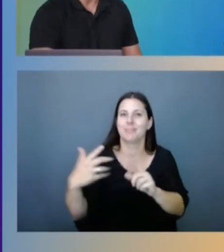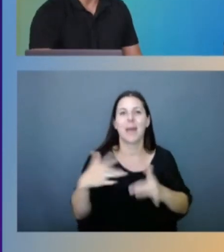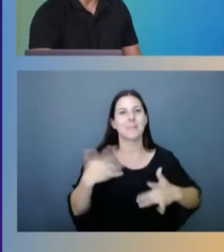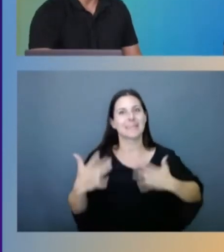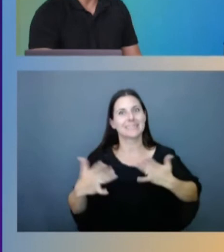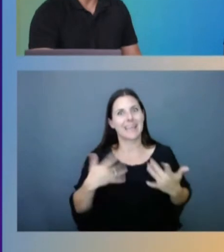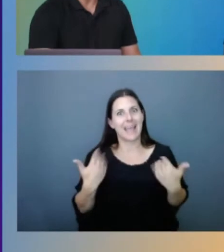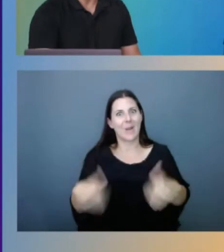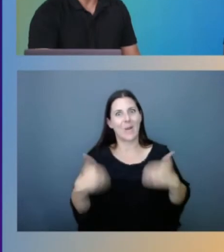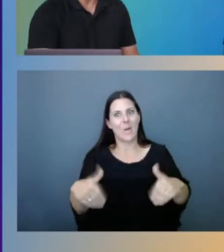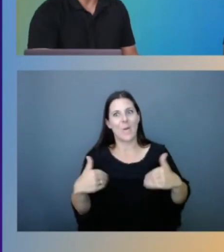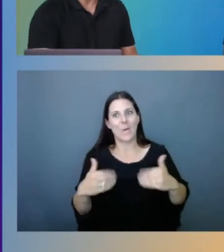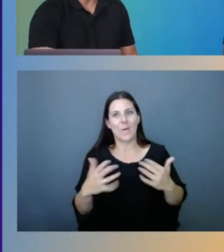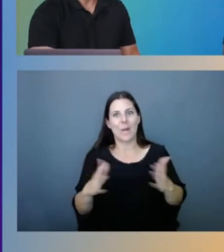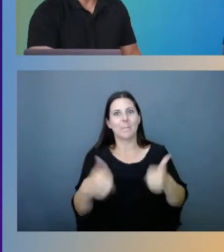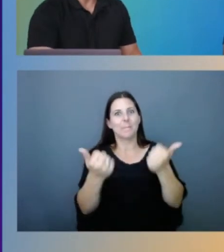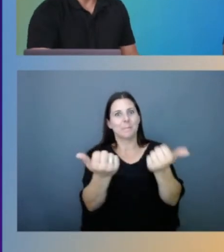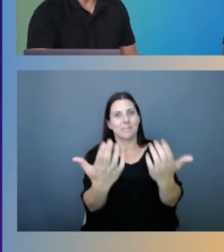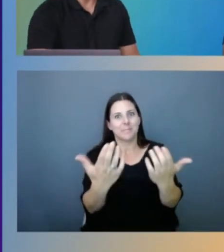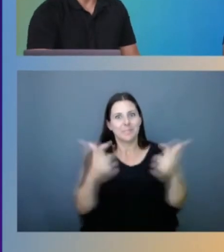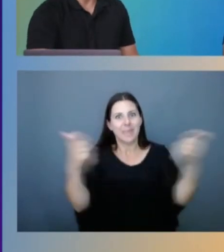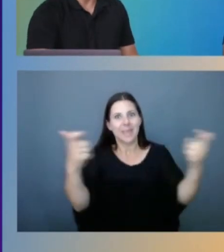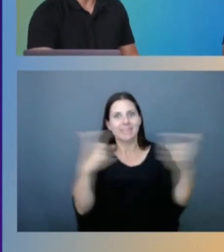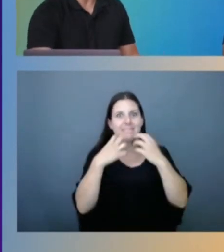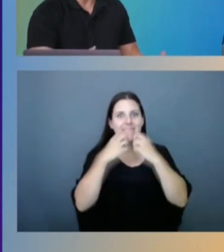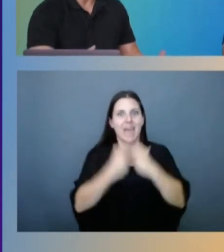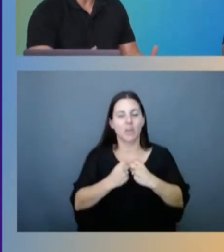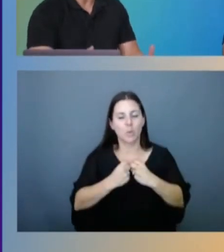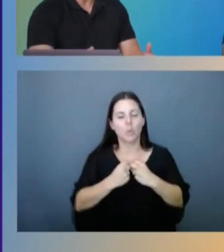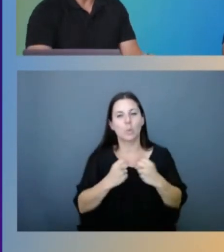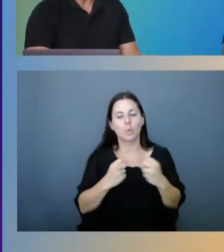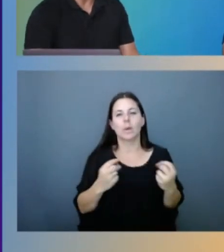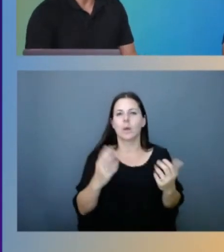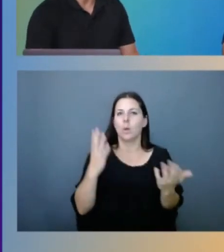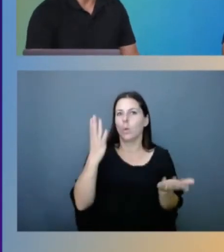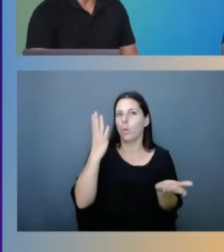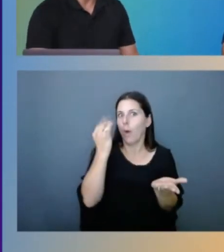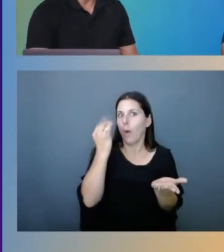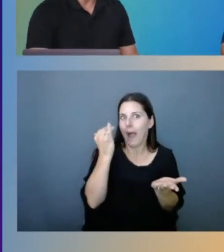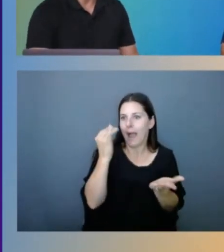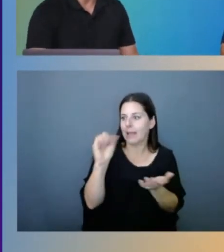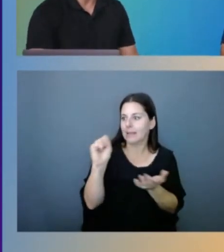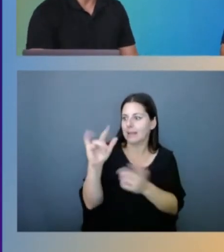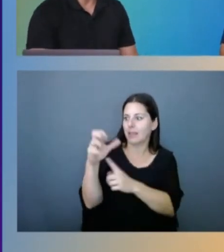propositions in terms of, why do we do silicon innovation? Yeah, and I think that,